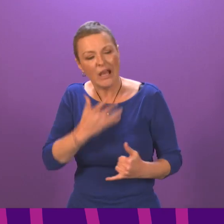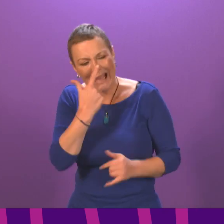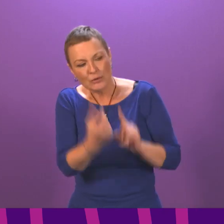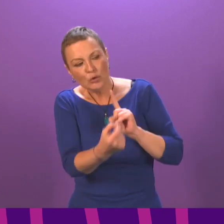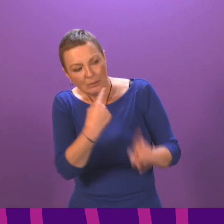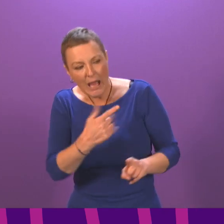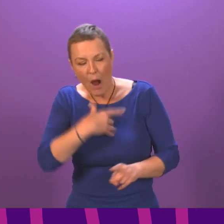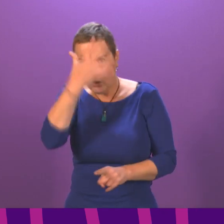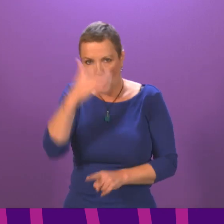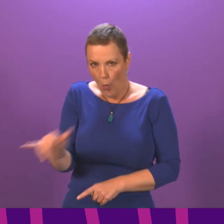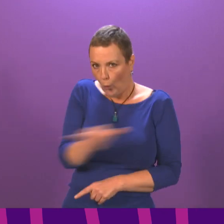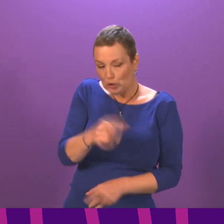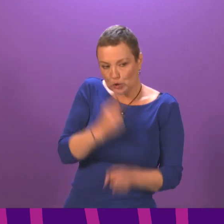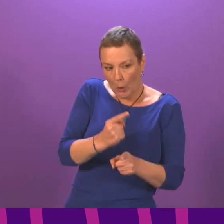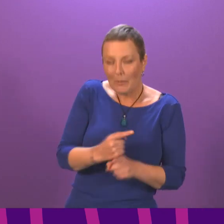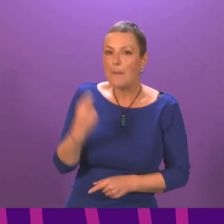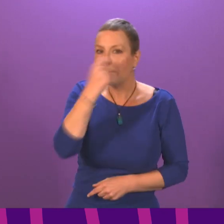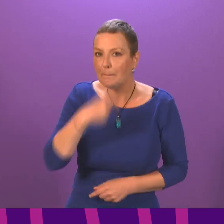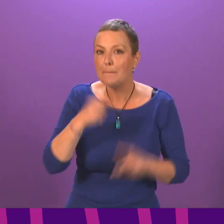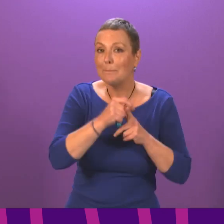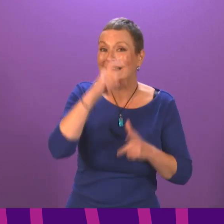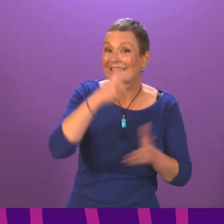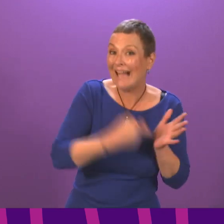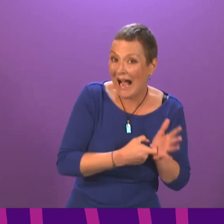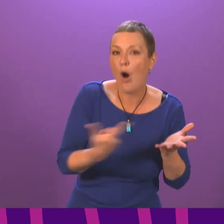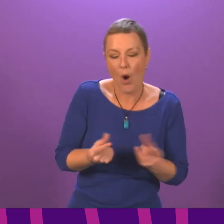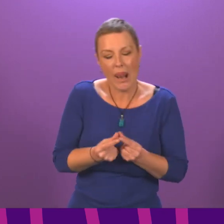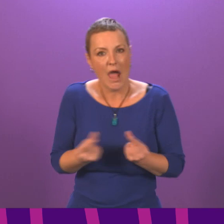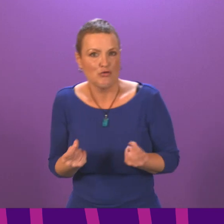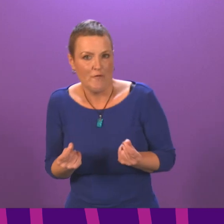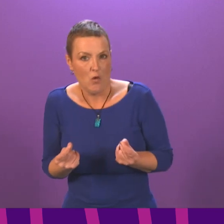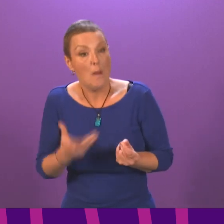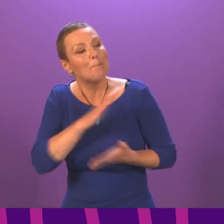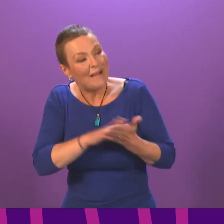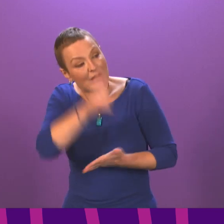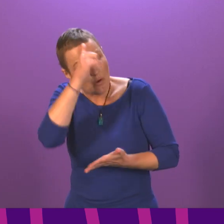which system is being talked about, so that I can take that up and come back with a full and proper response.